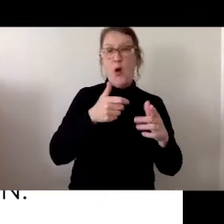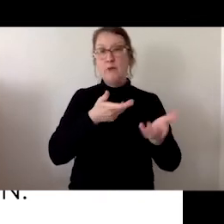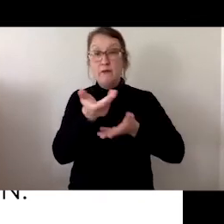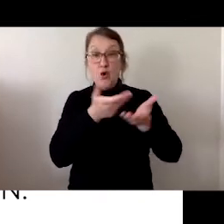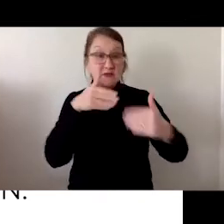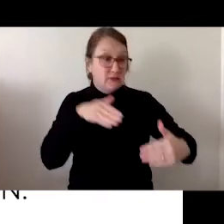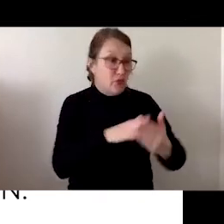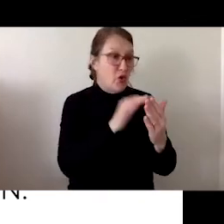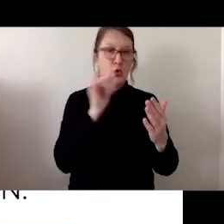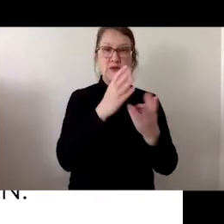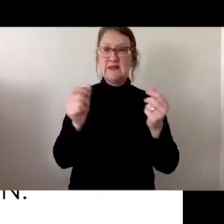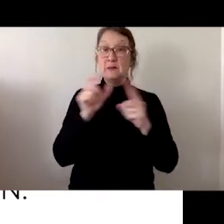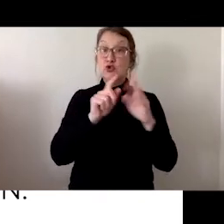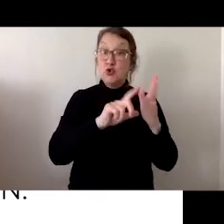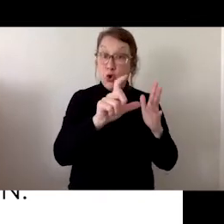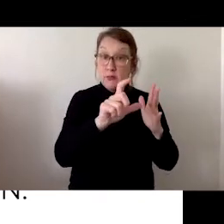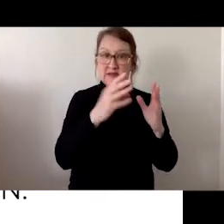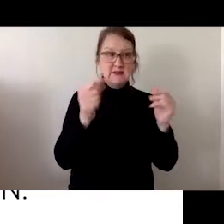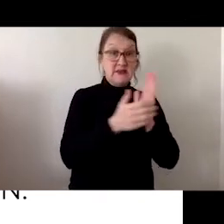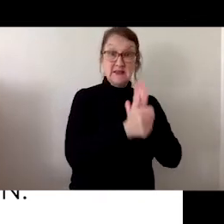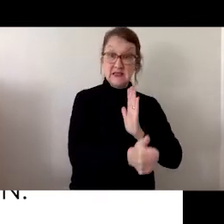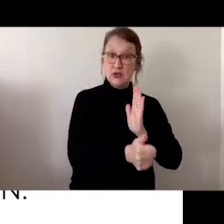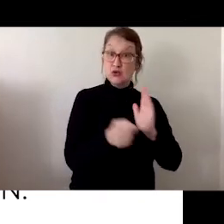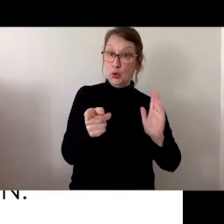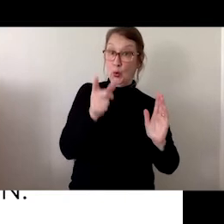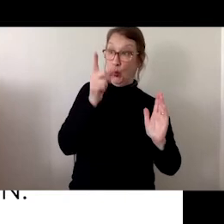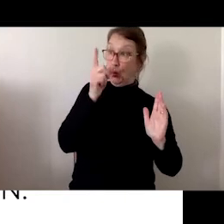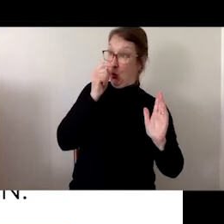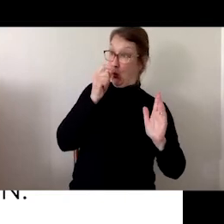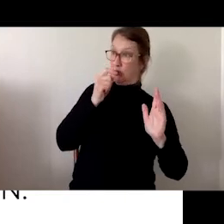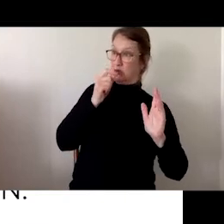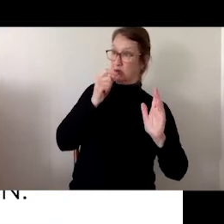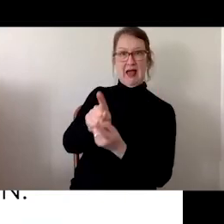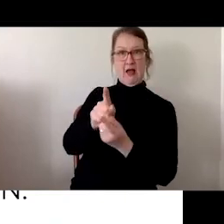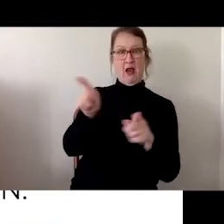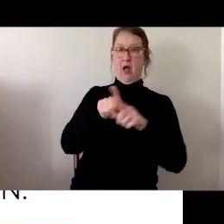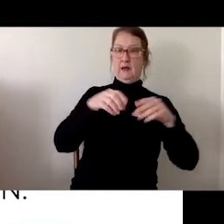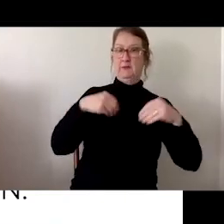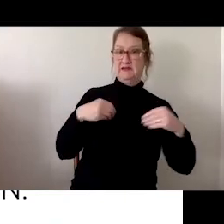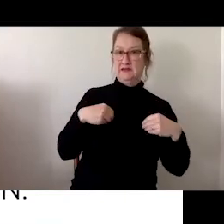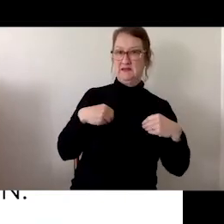documentation, some skills - that you can commercialise. It's just a matter of digging often.